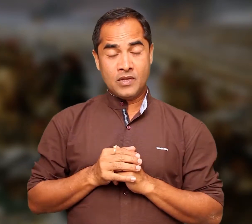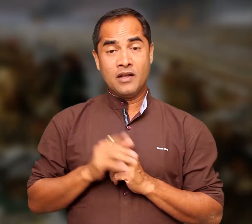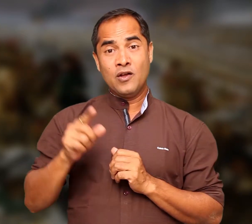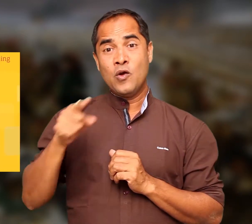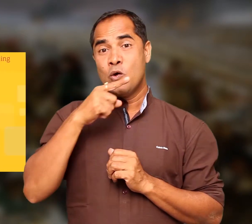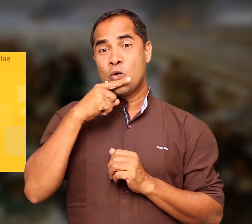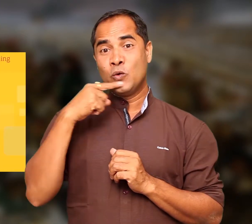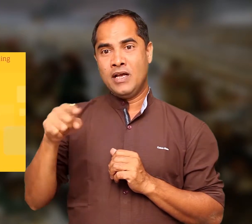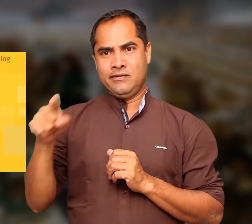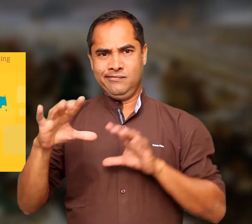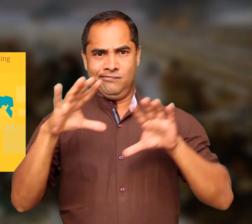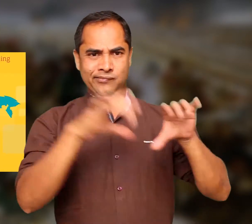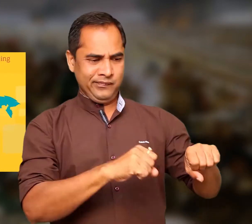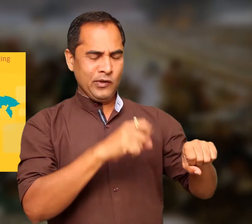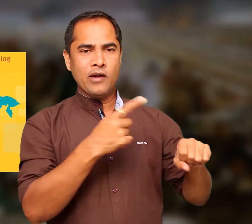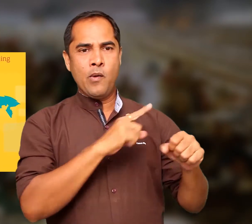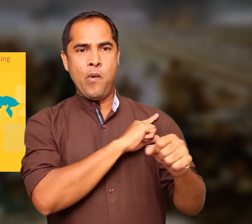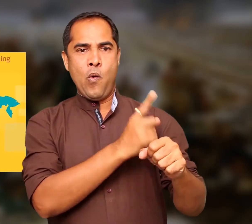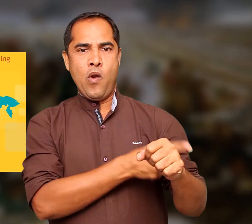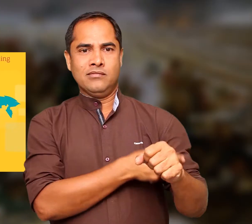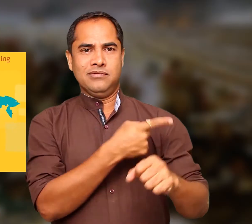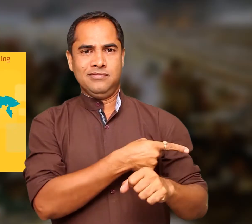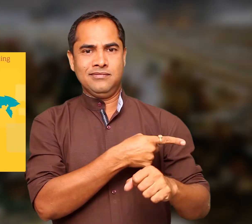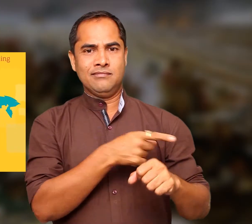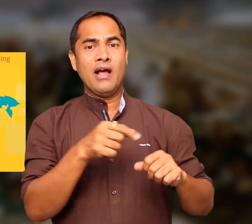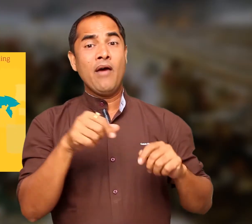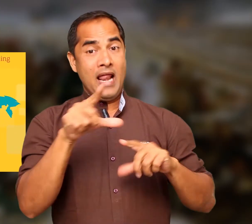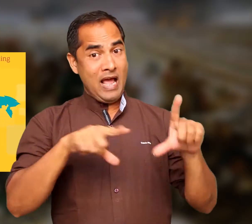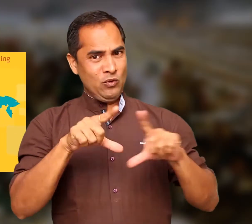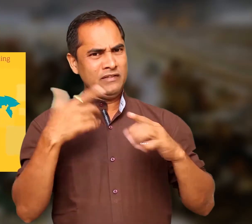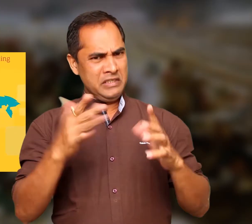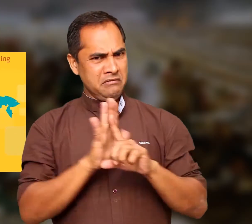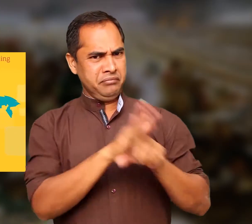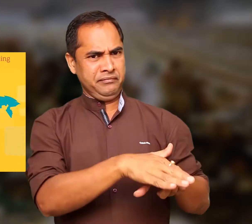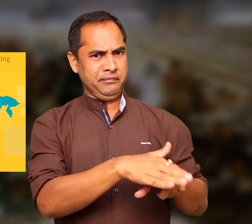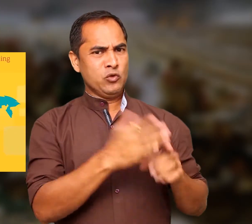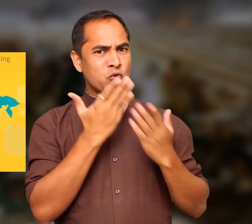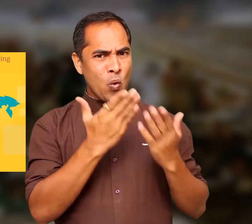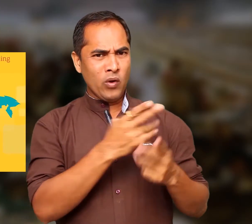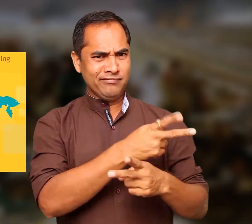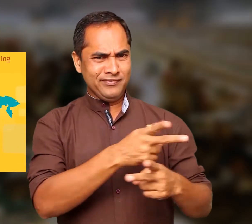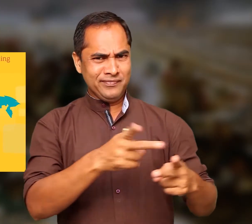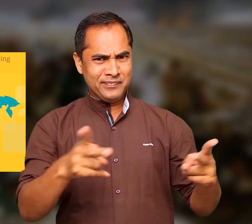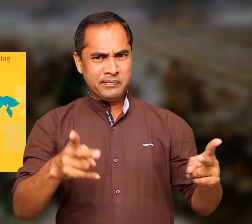After Russian occupation, the Polish language was forced out of schools and